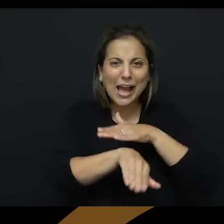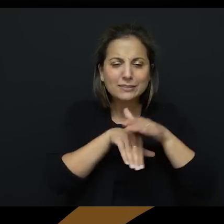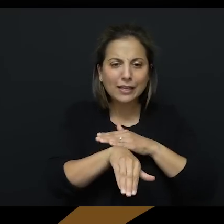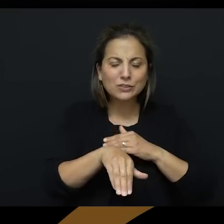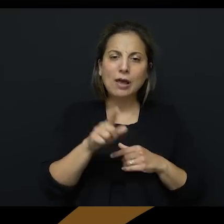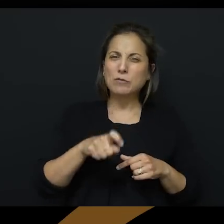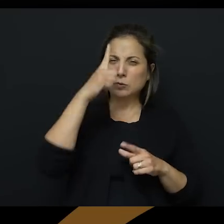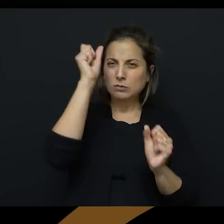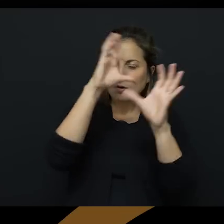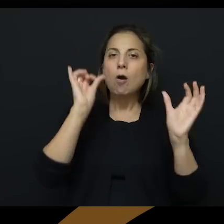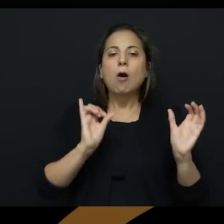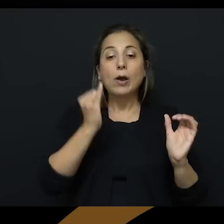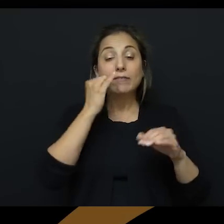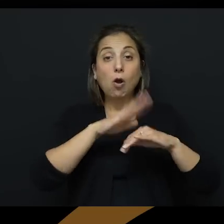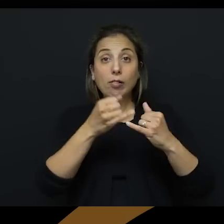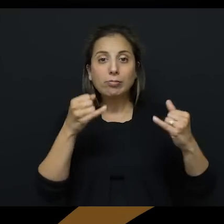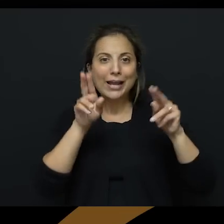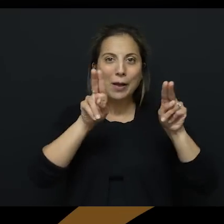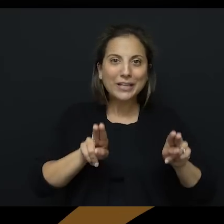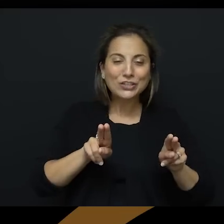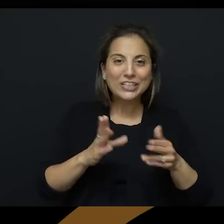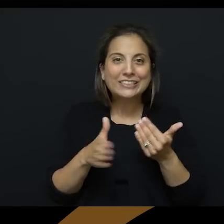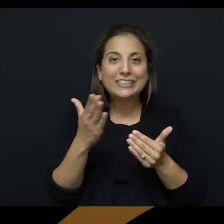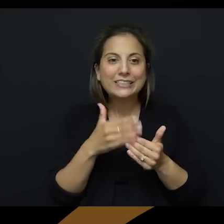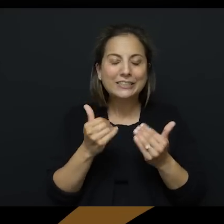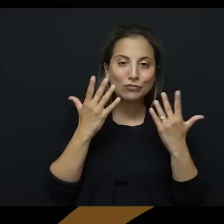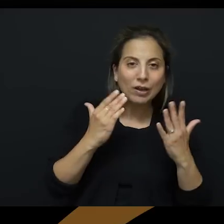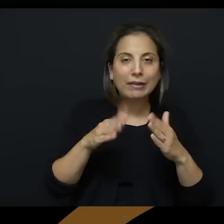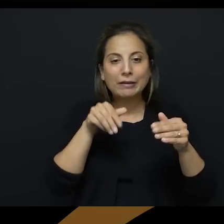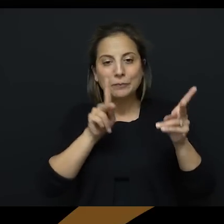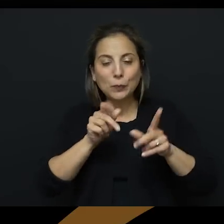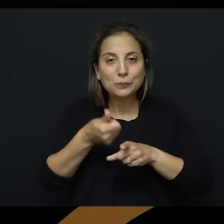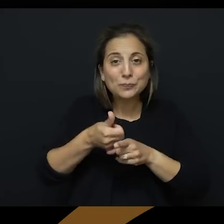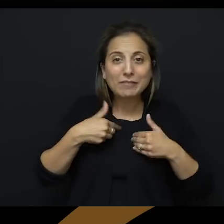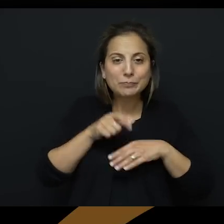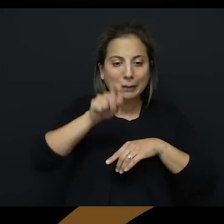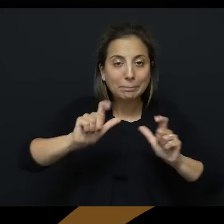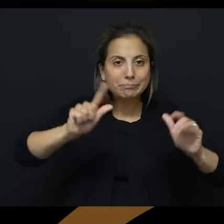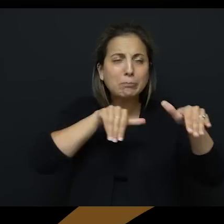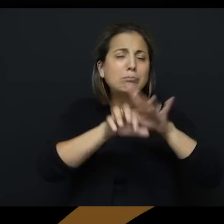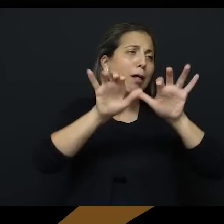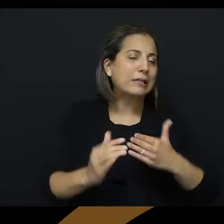You need to think about whether your online application process is inviting and accessible to individuals with disabilities.